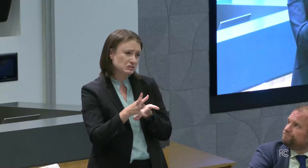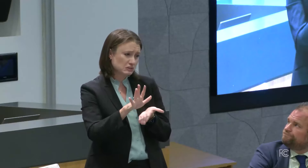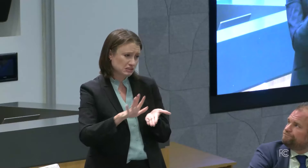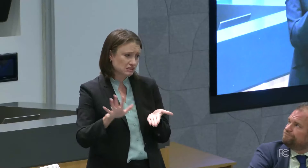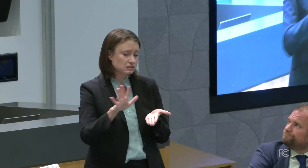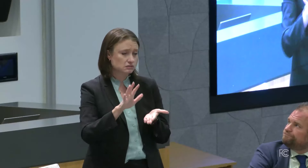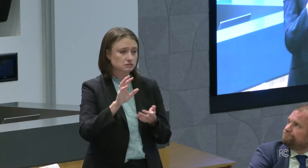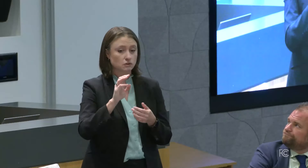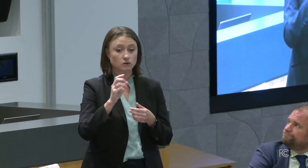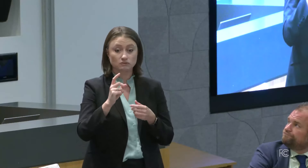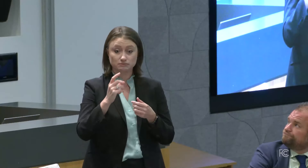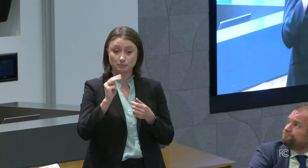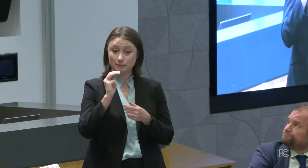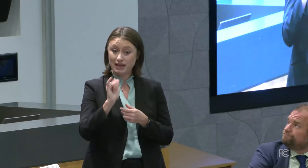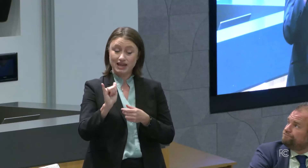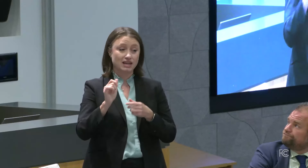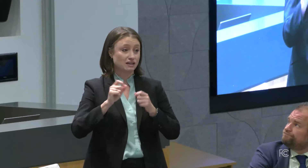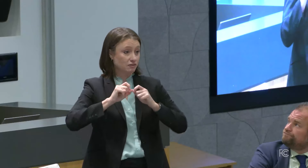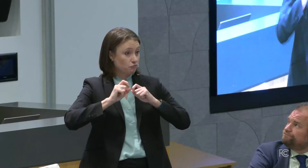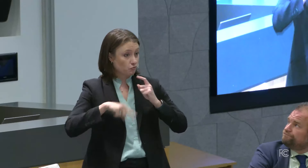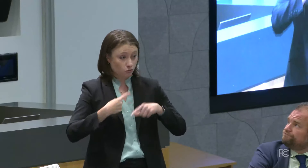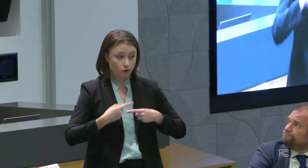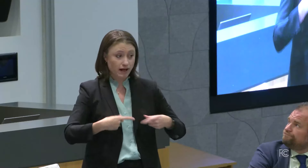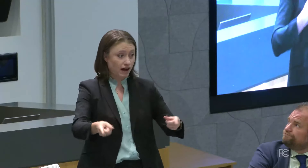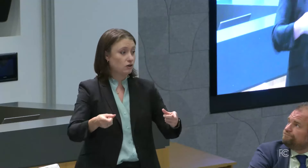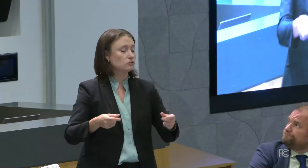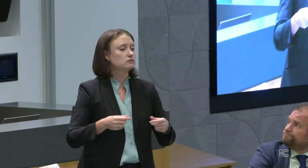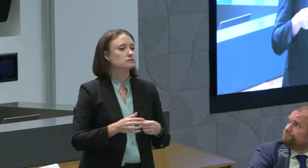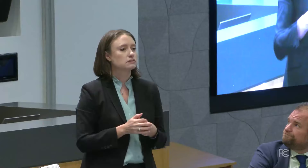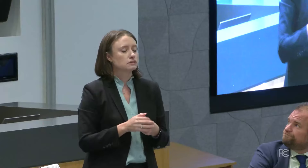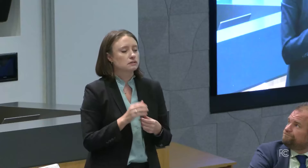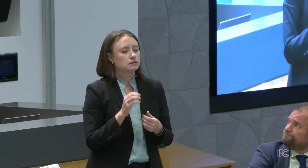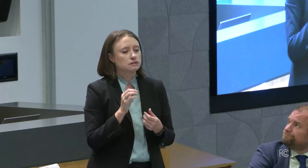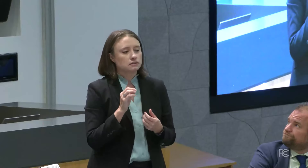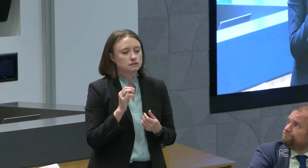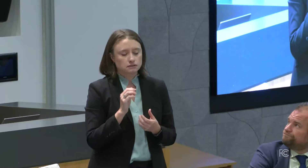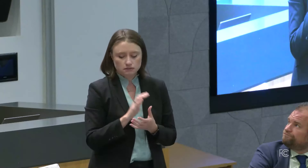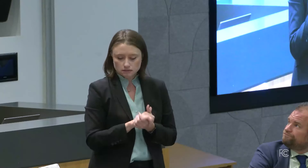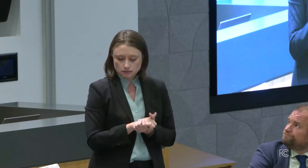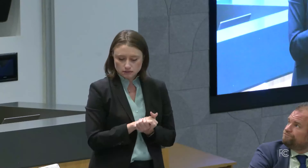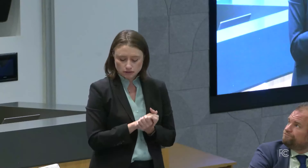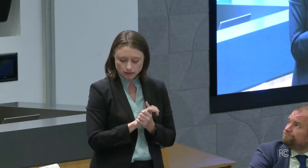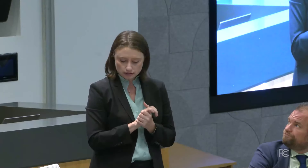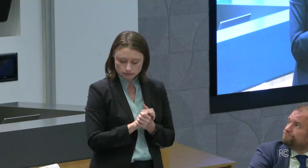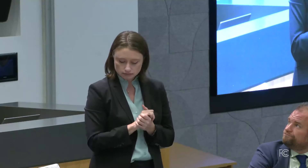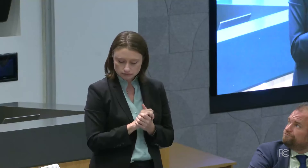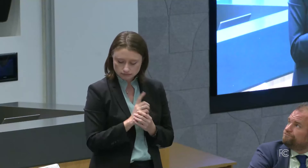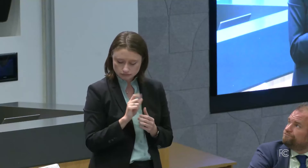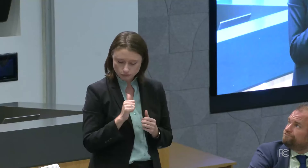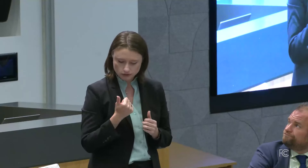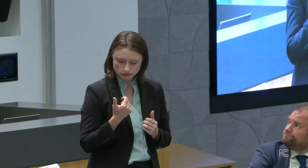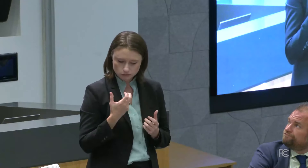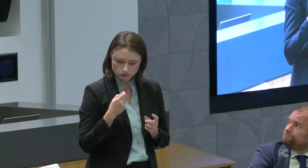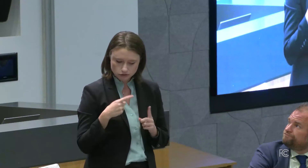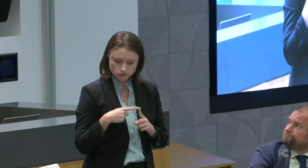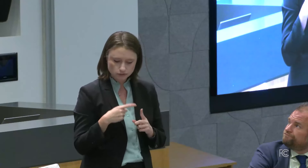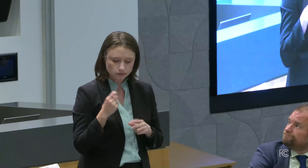CONTRIBUTE TO THAT POT OF MONEY TO U.S. AGING SO THAT THEY COULD ESTABLISH THIS OTHER CALL LINE. WE WERE ABLE TO DO IT IN THREE OR FOUR WEEKS.